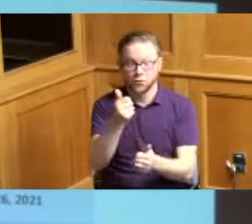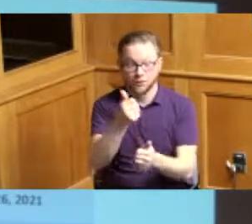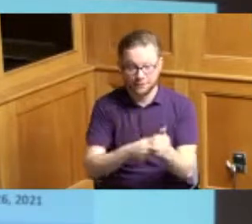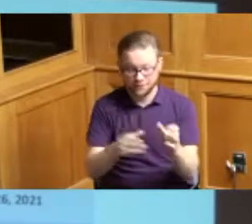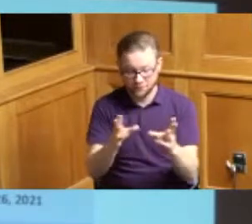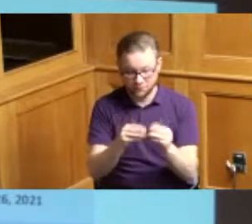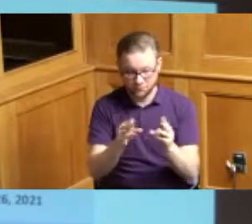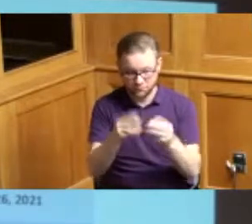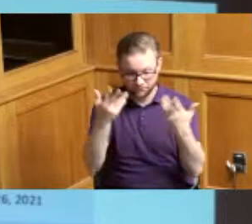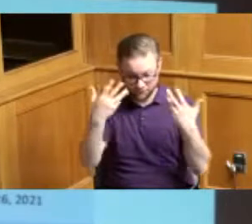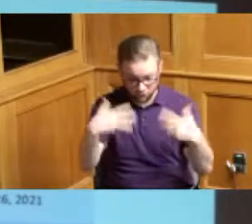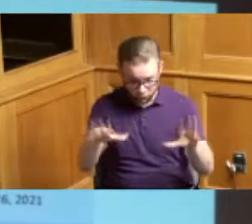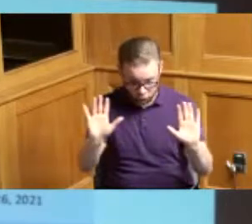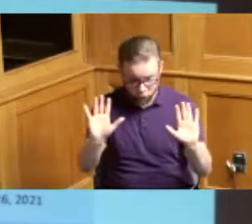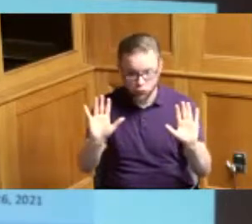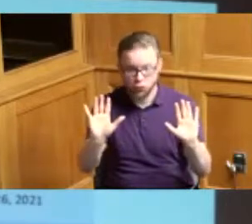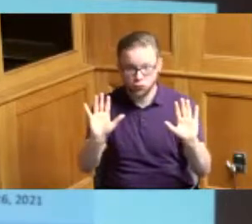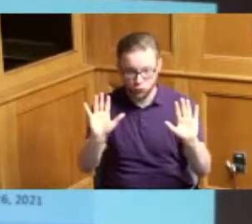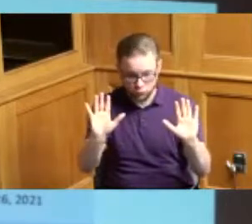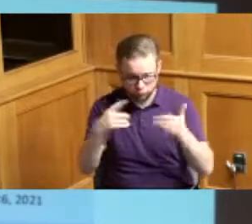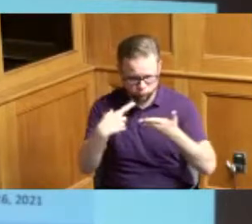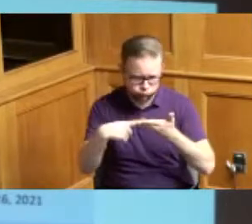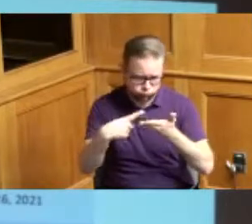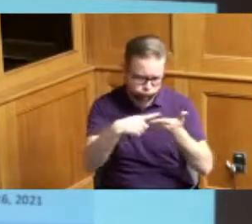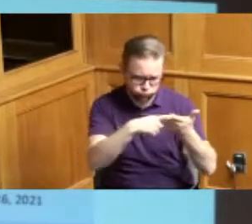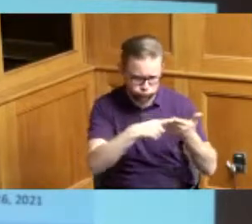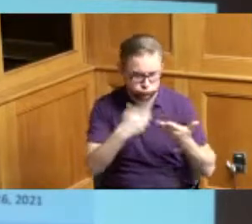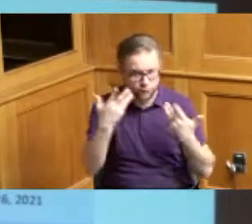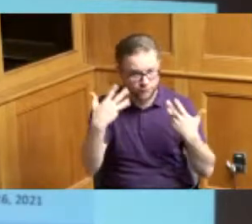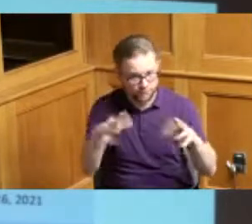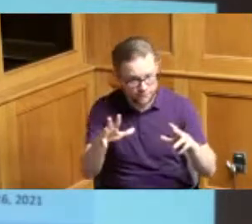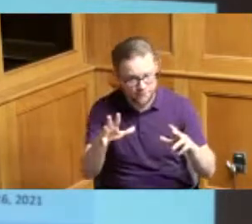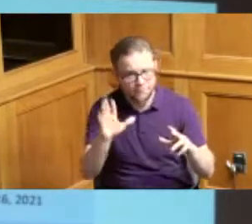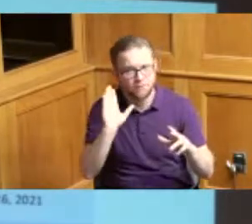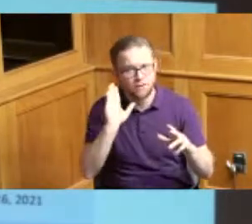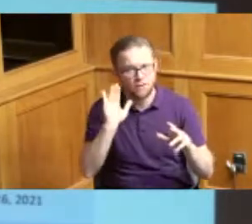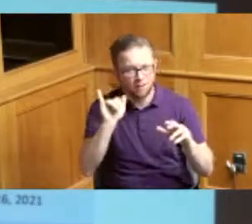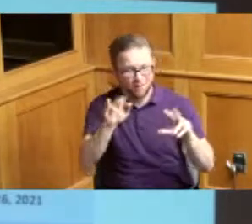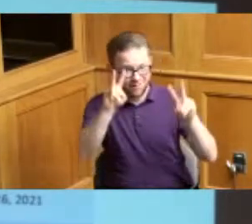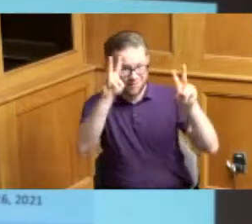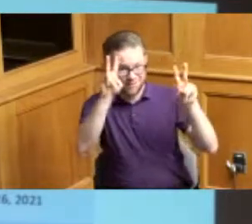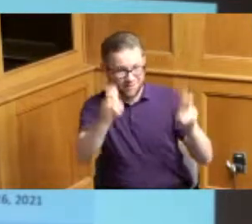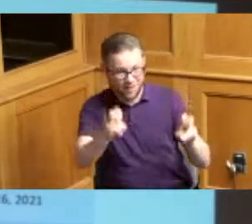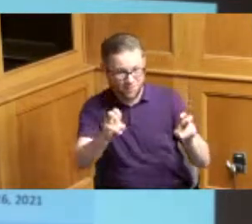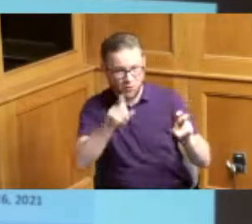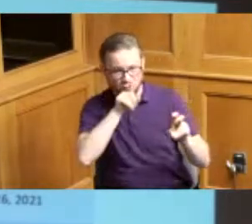with the stakeholder groups and the agency groups we kind of took that topic and really broke out